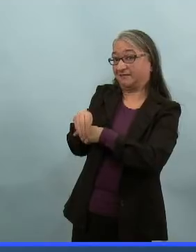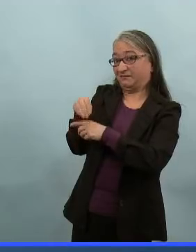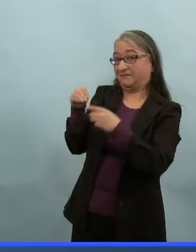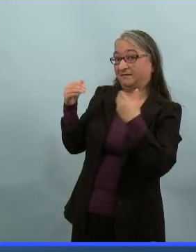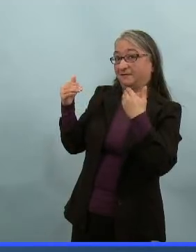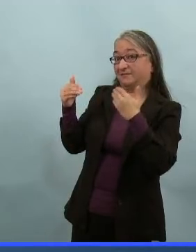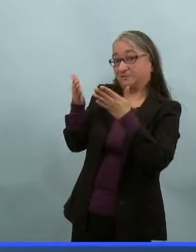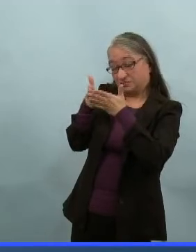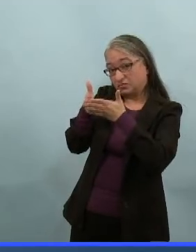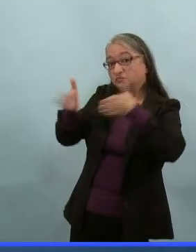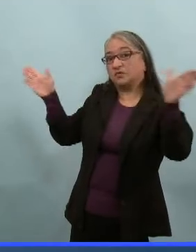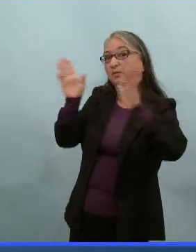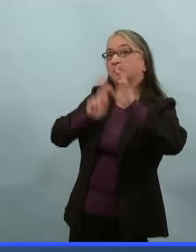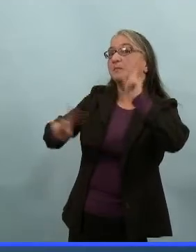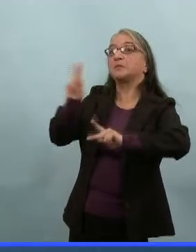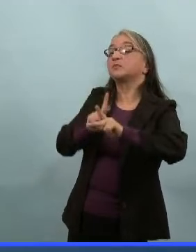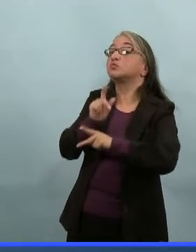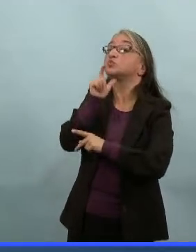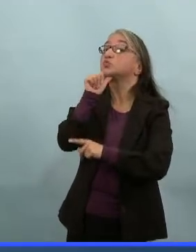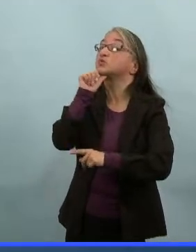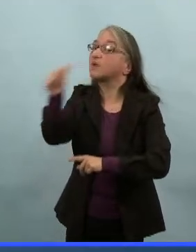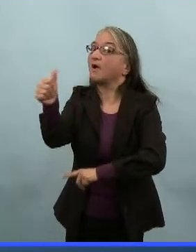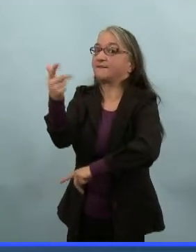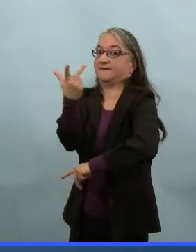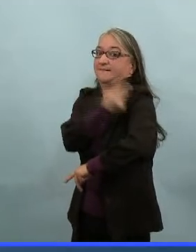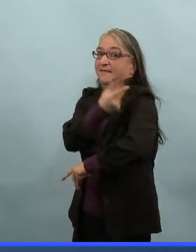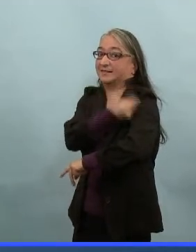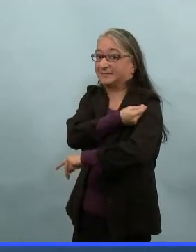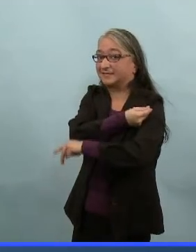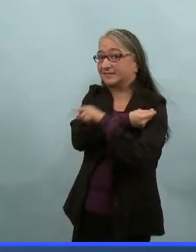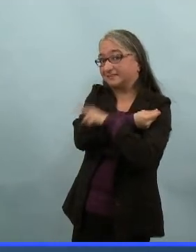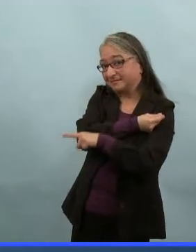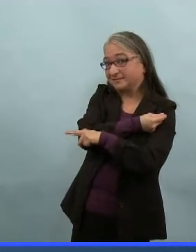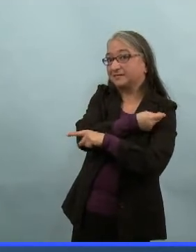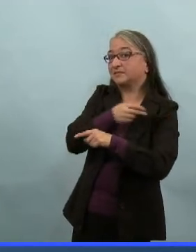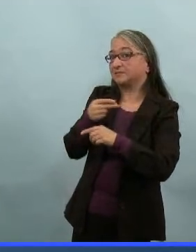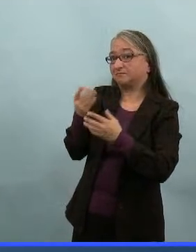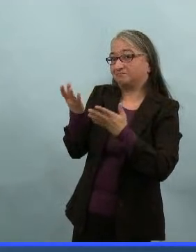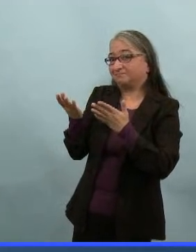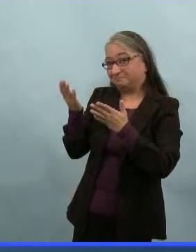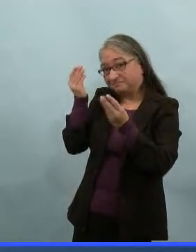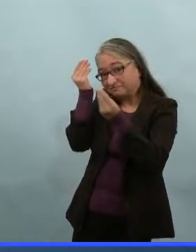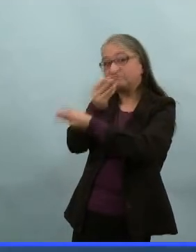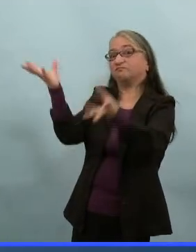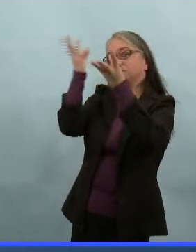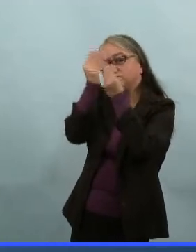and you know and we keep saying get the vaccine get the vaccine a lot of people are being wonder